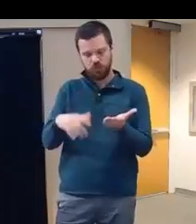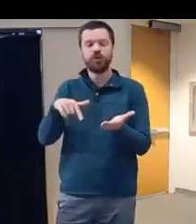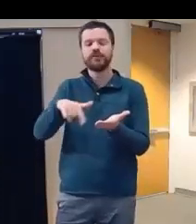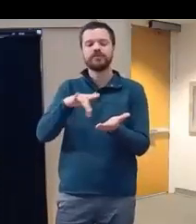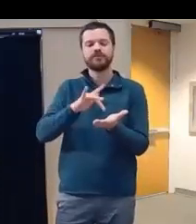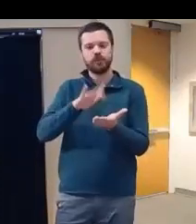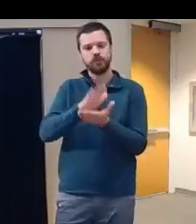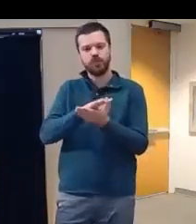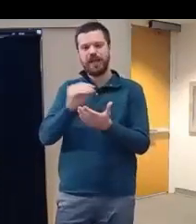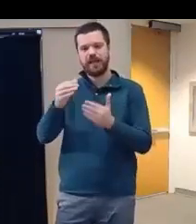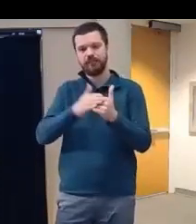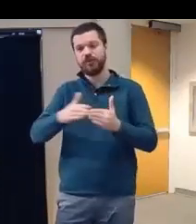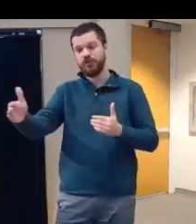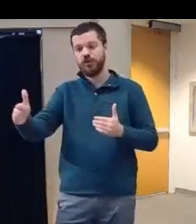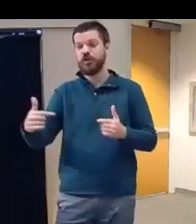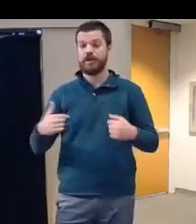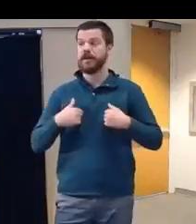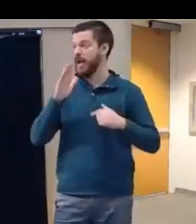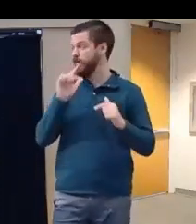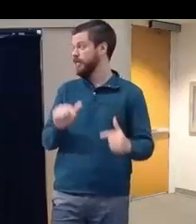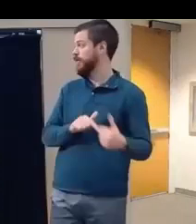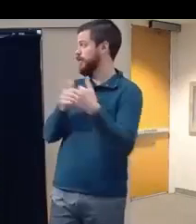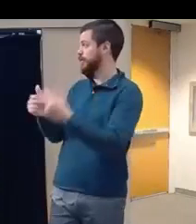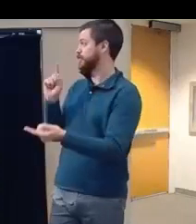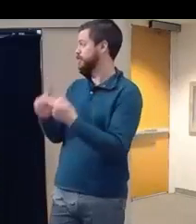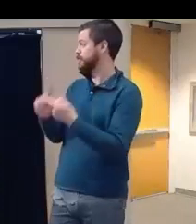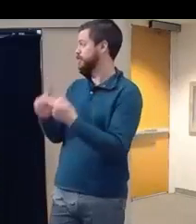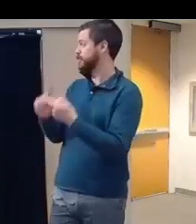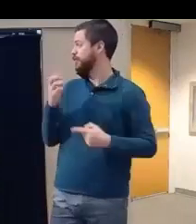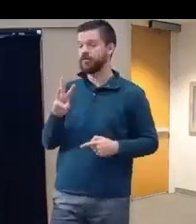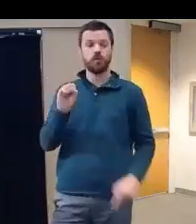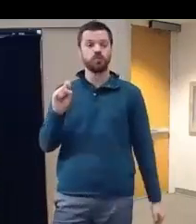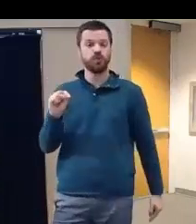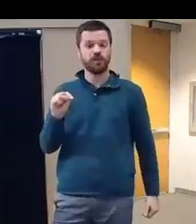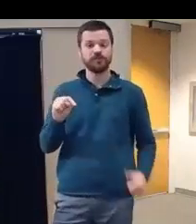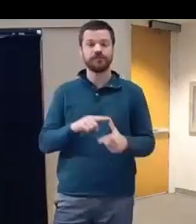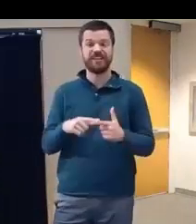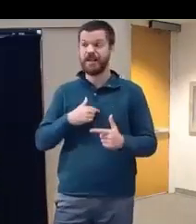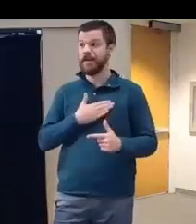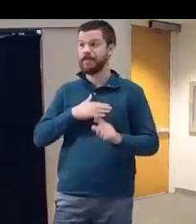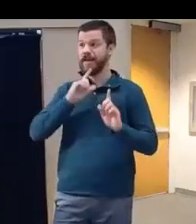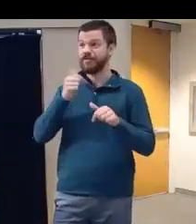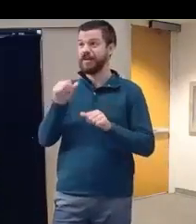Beyond so I'm going to pass it along to Dr West and I'm happy to answer any questions at the end